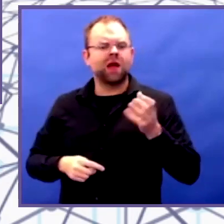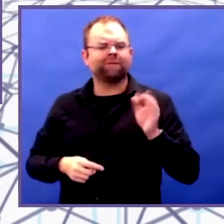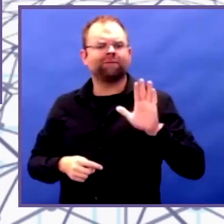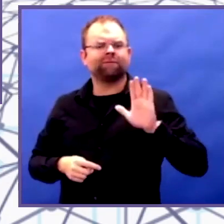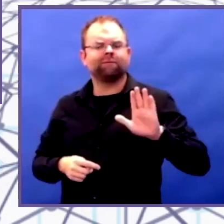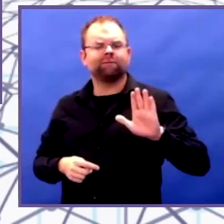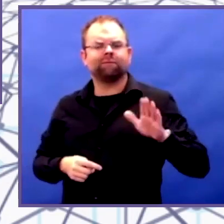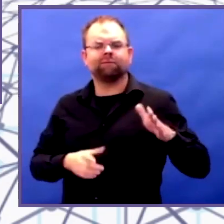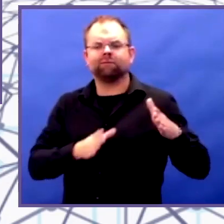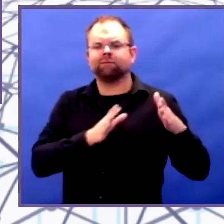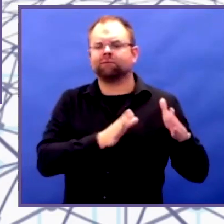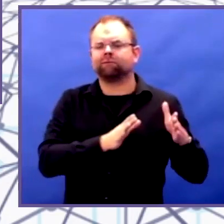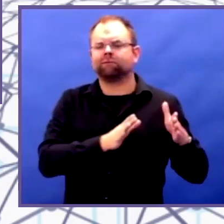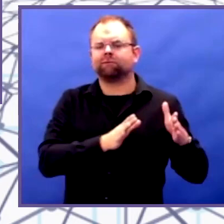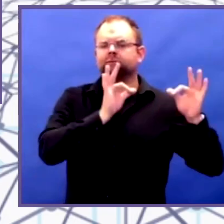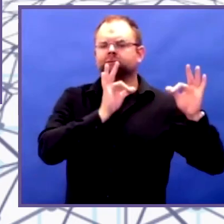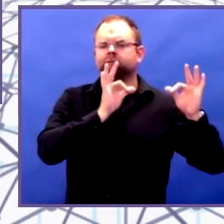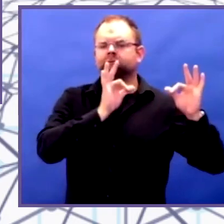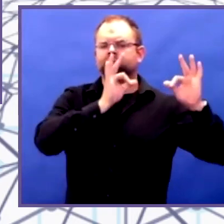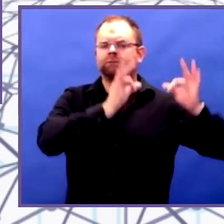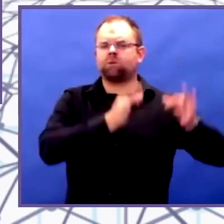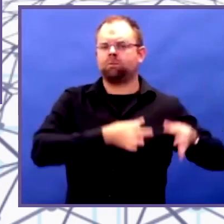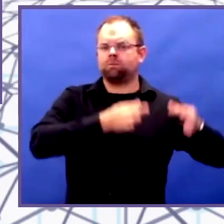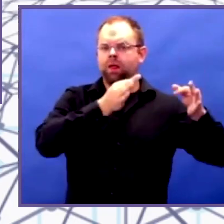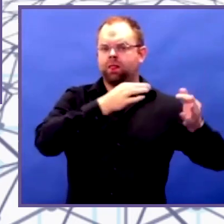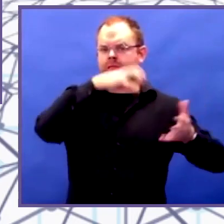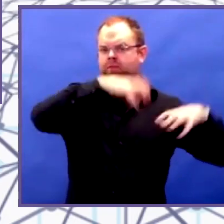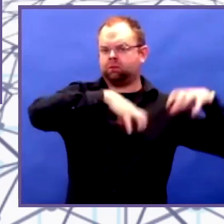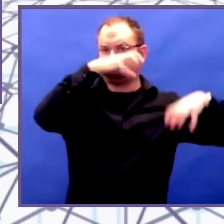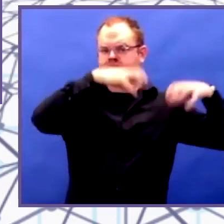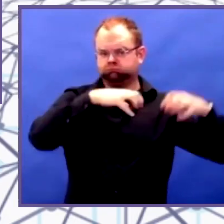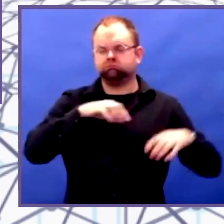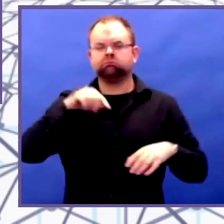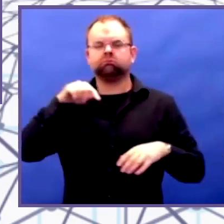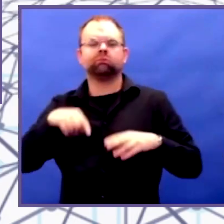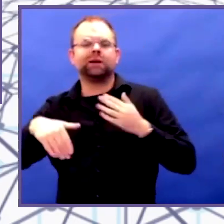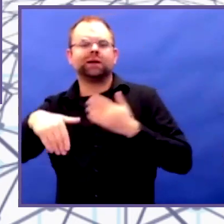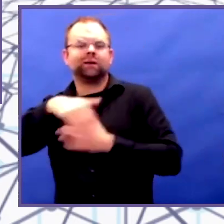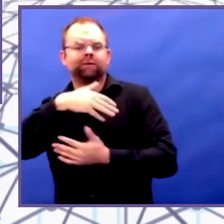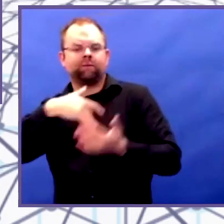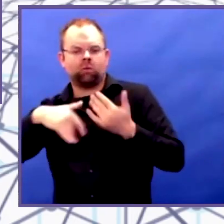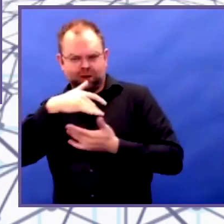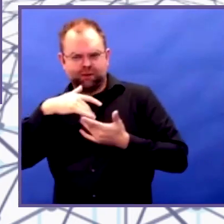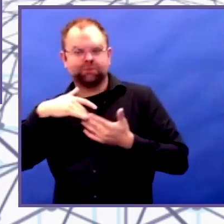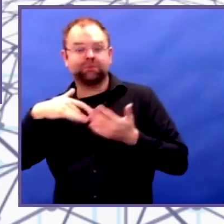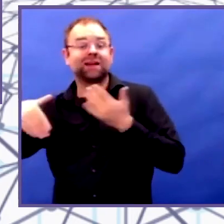Thank you very much.